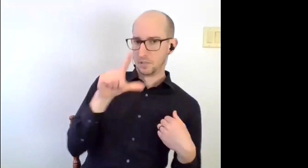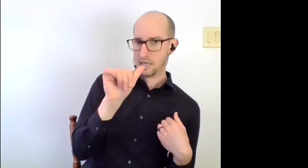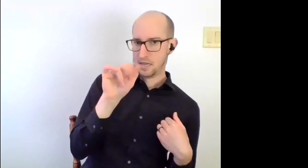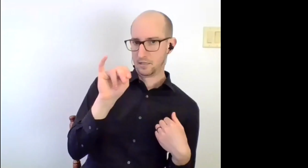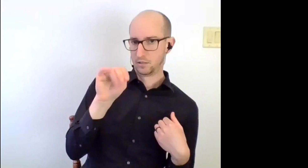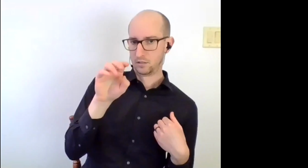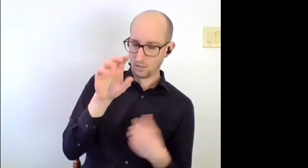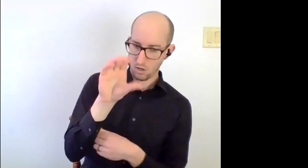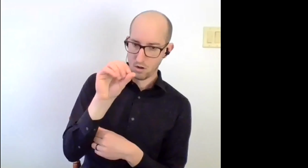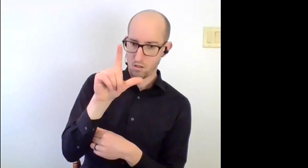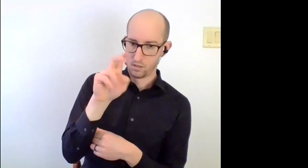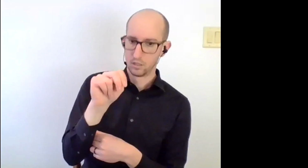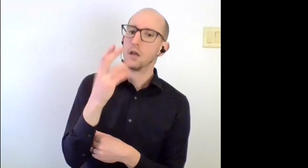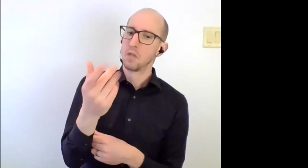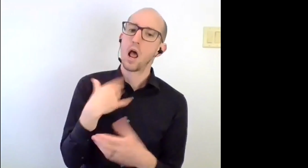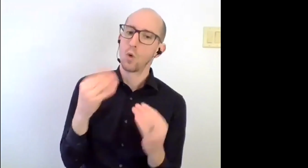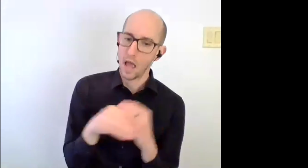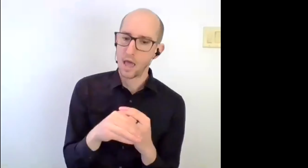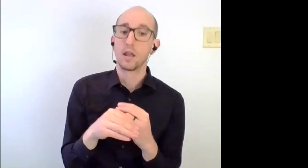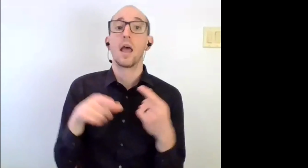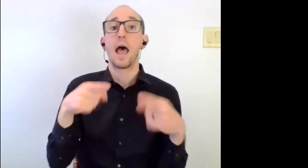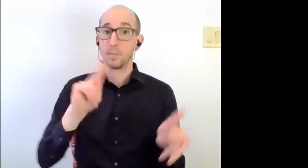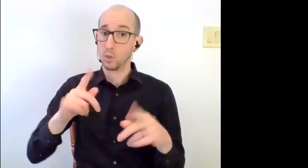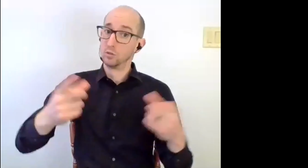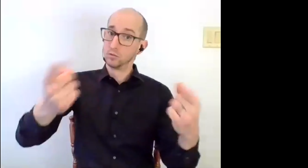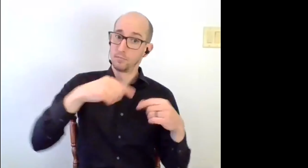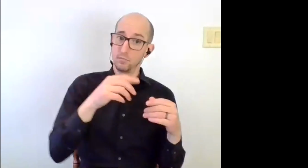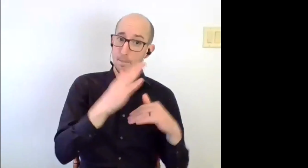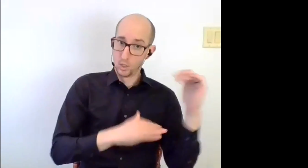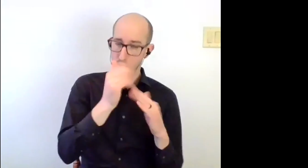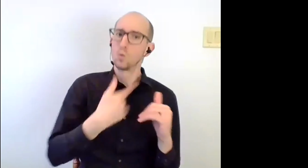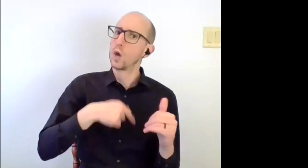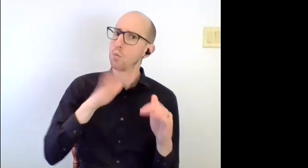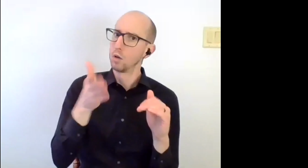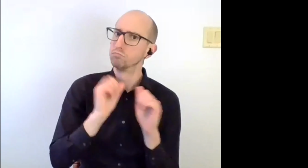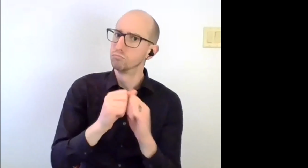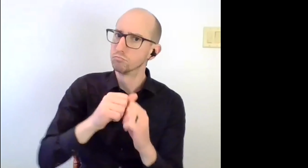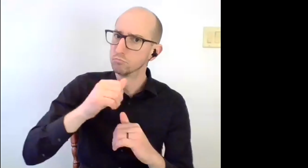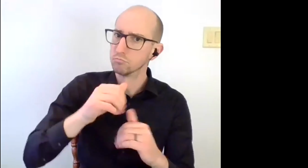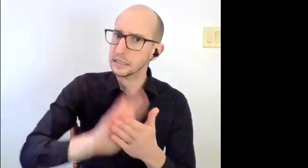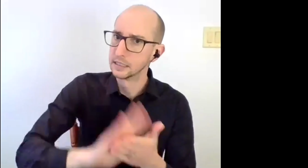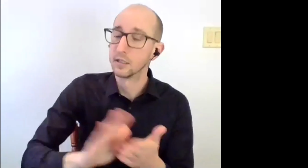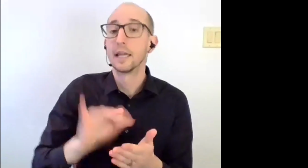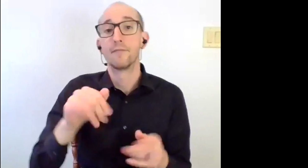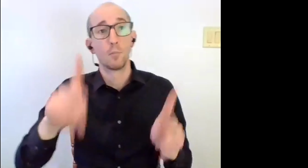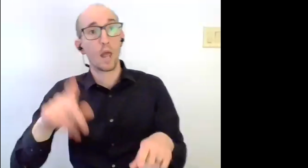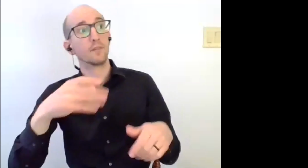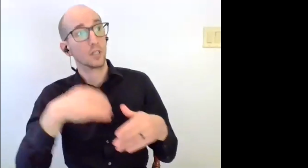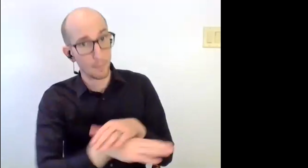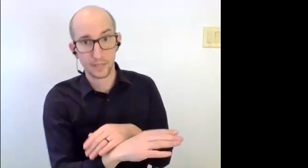services, is there anything you want it add to that? » I just want to add that we will be cleaning where people